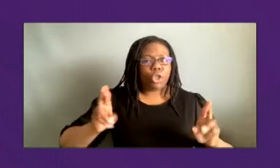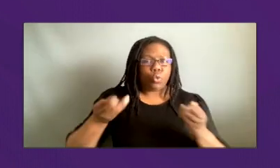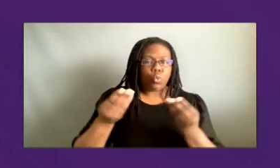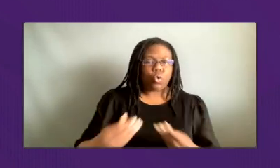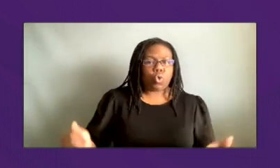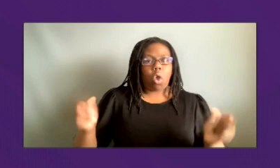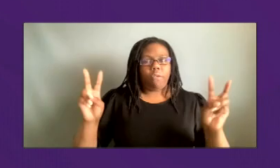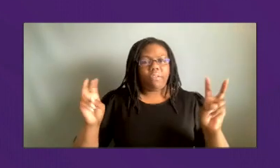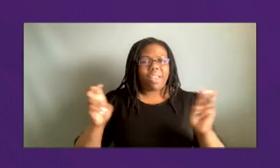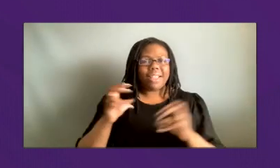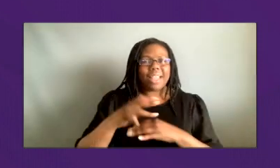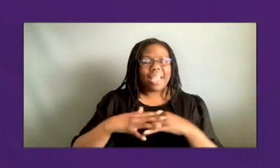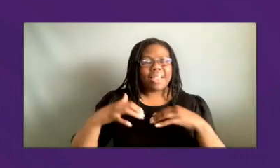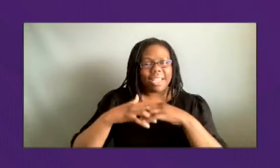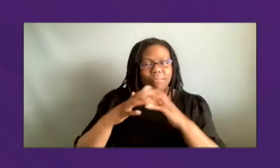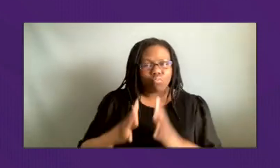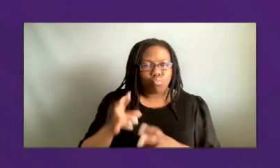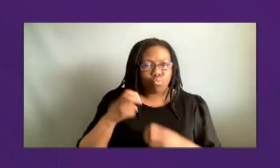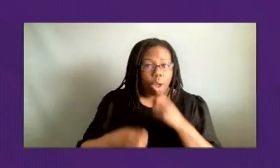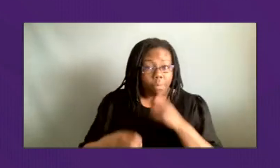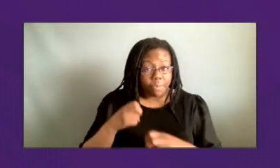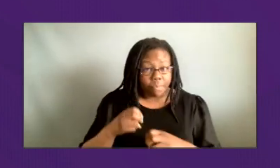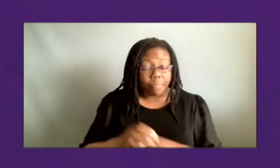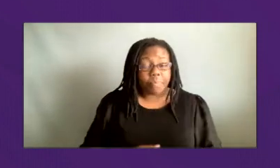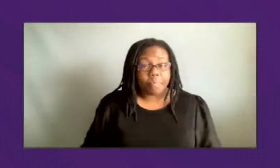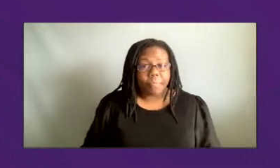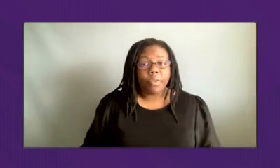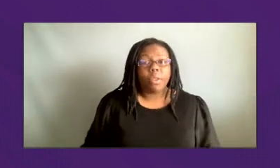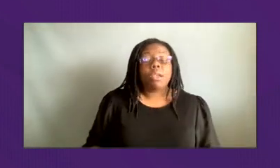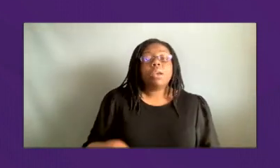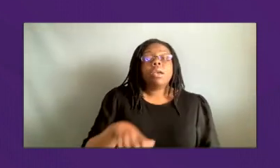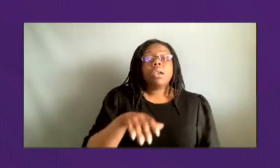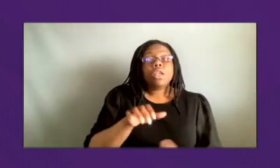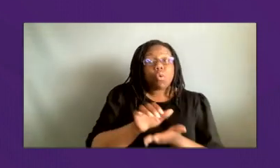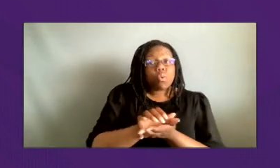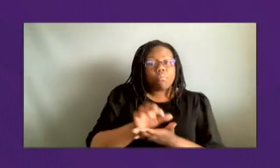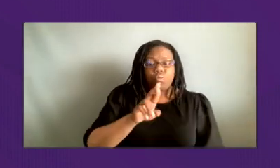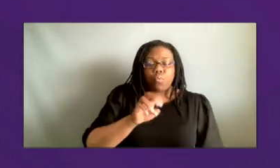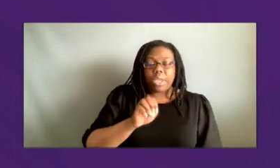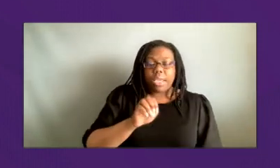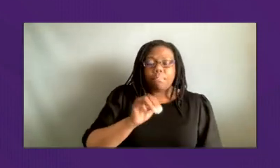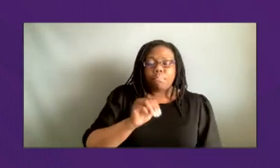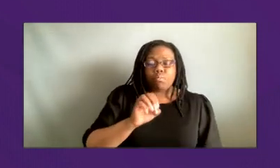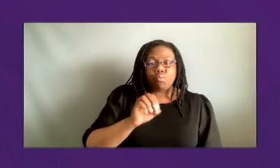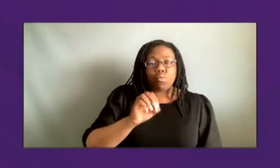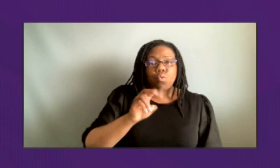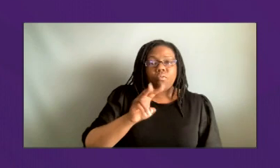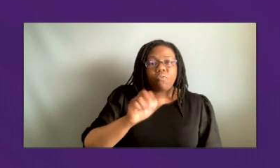When the Removal Act was passed, it allowed the US to grant unsettled lands west of the